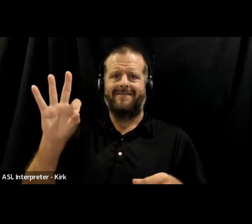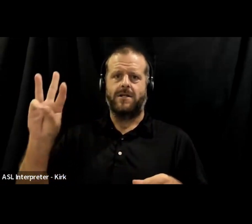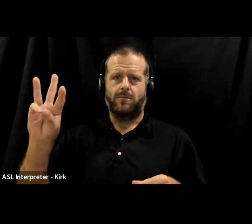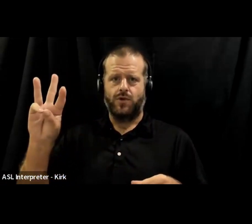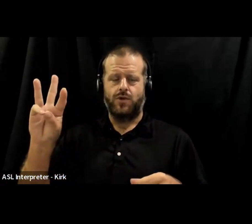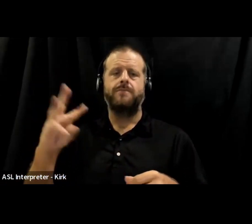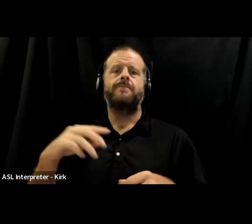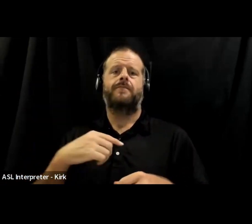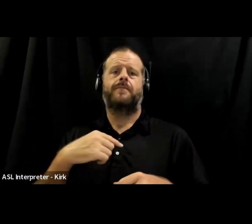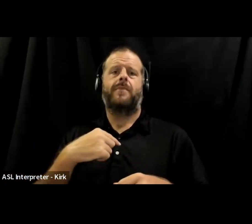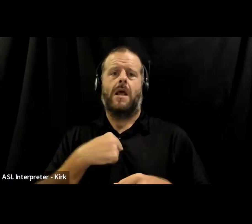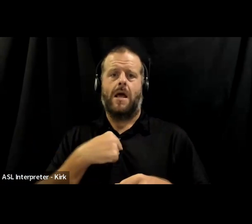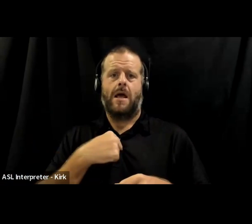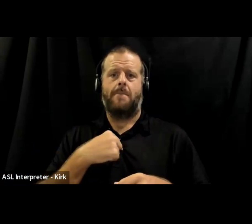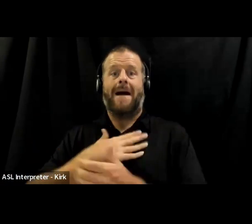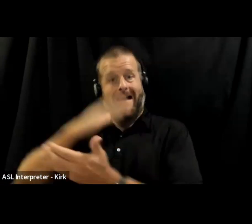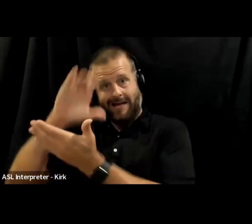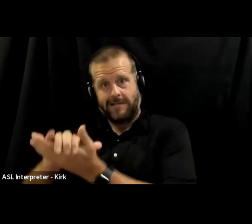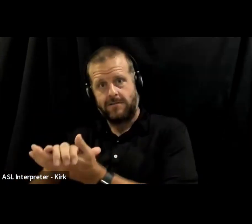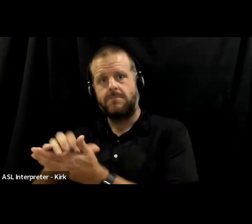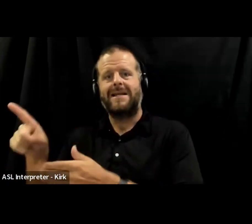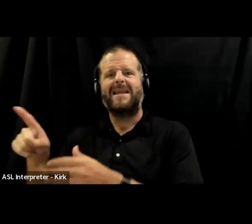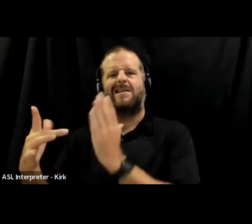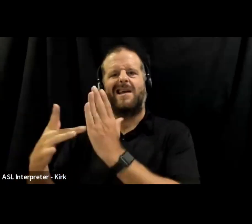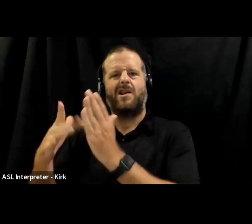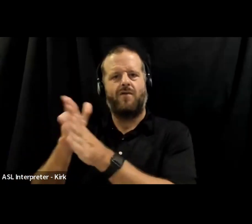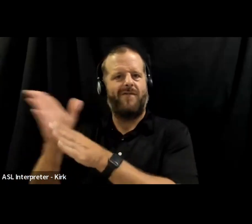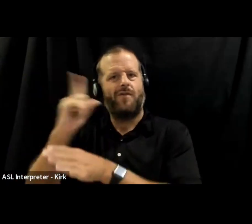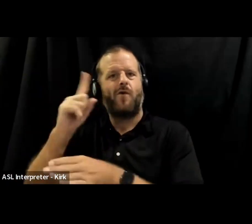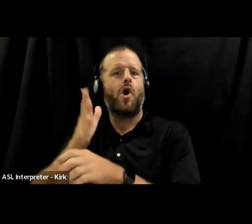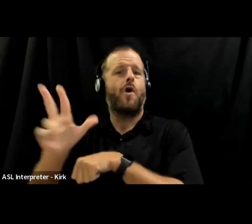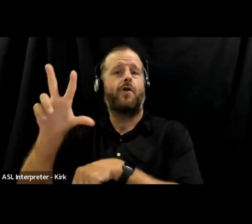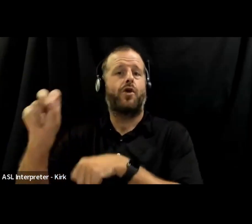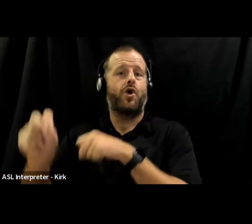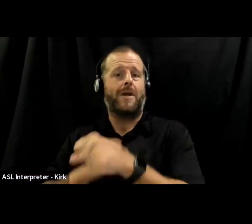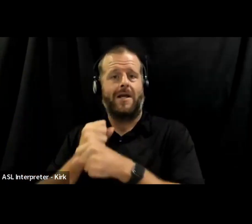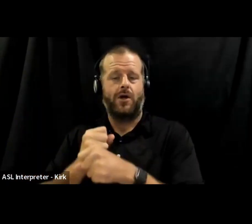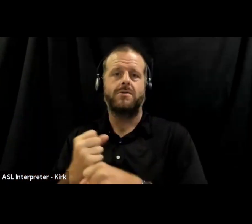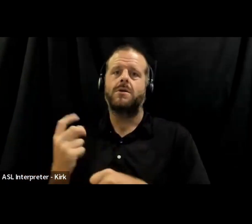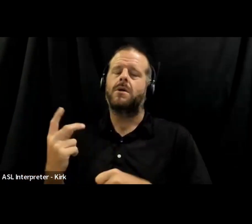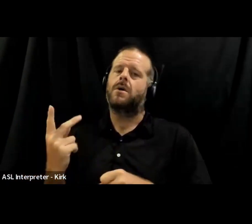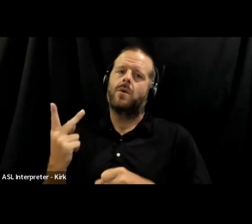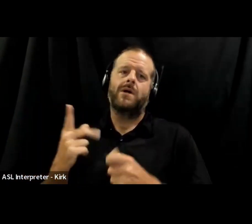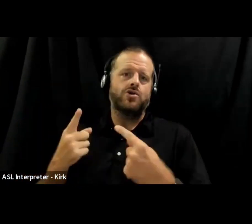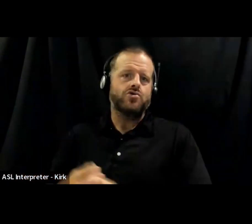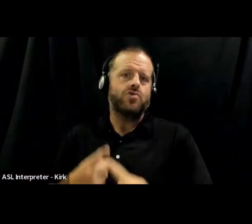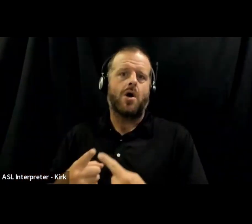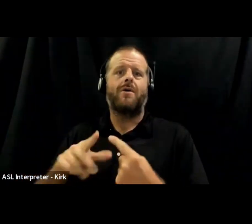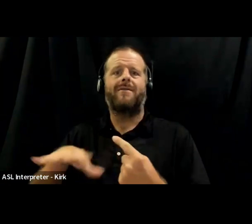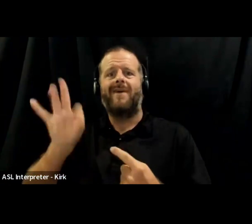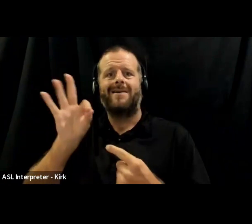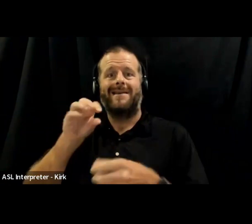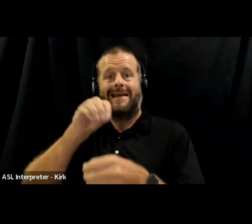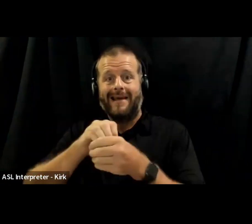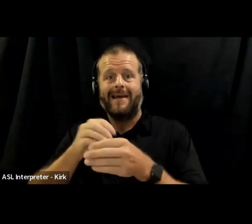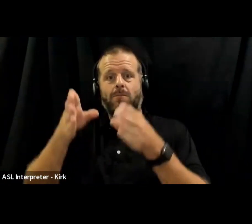husband was in the technical field for over 30 years, and we struggled finding in person spaces to learn braille.